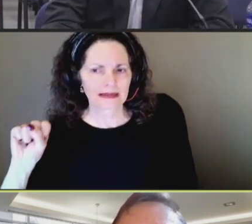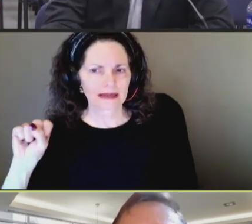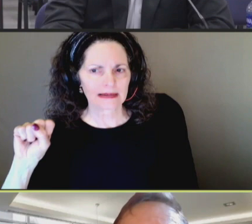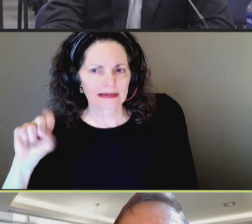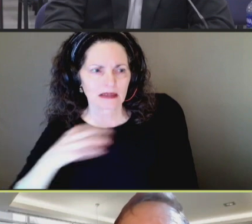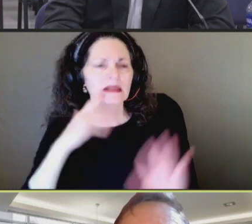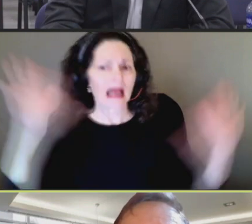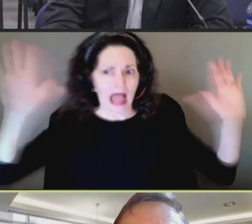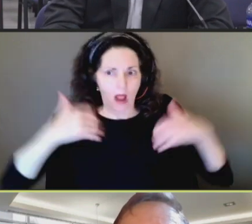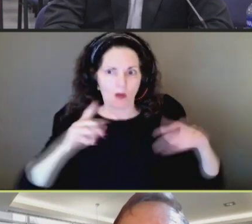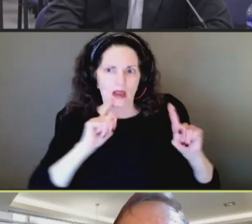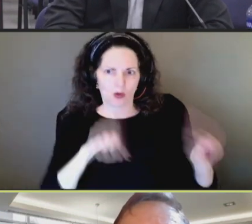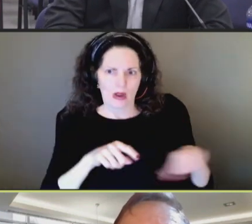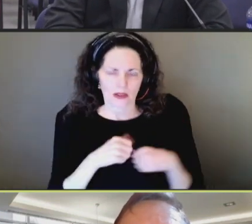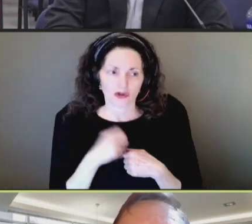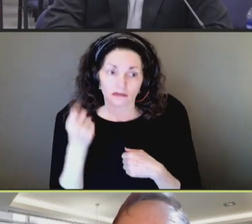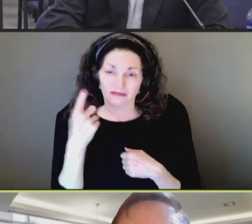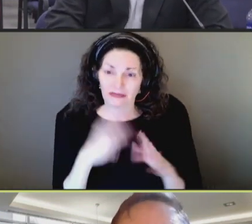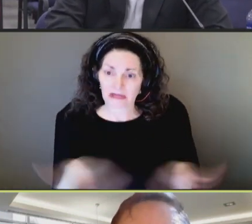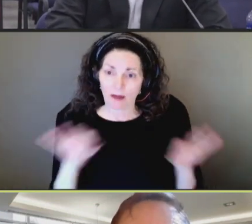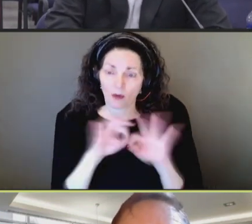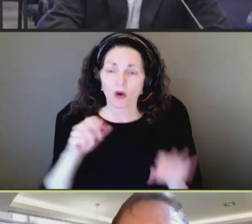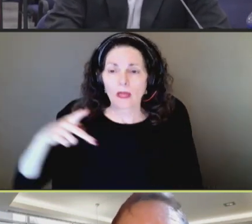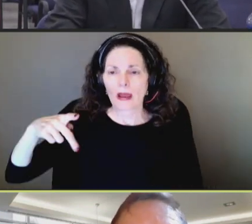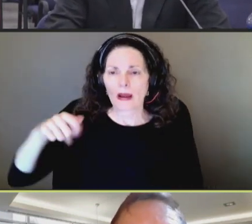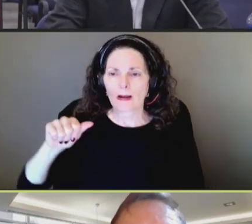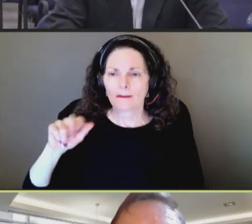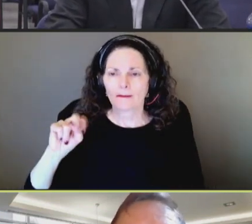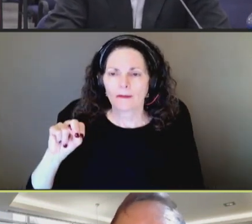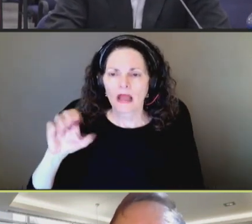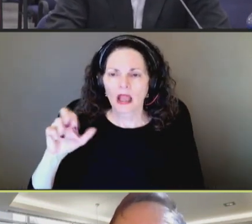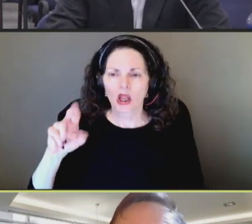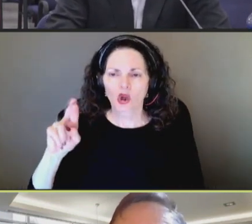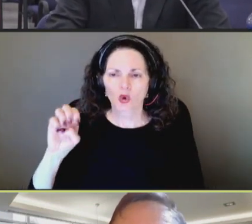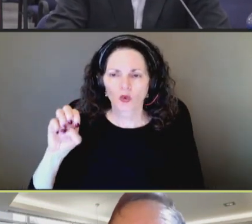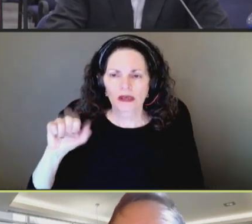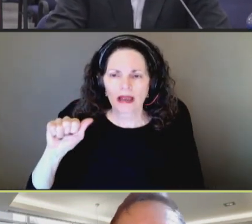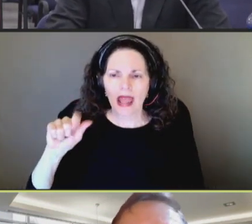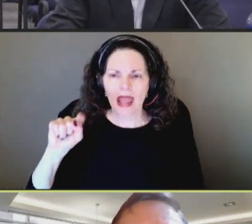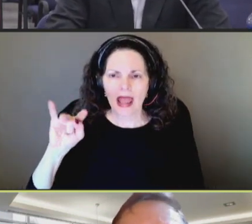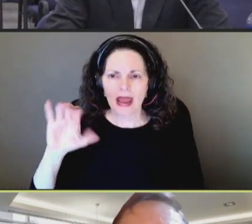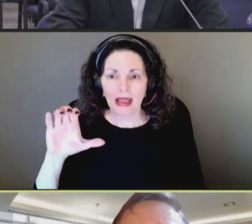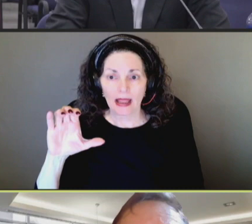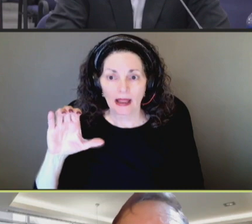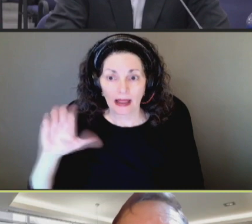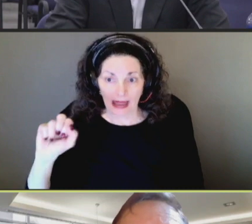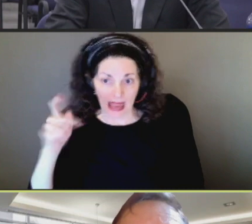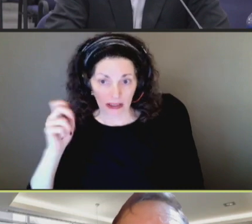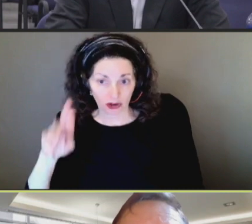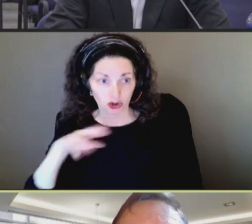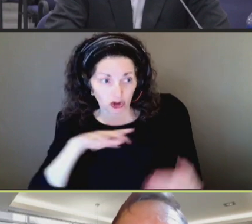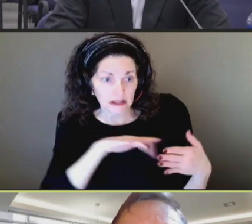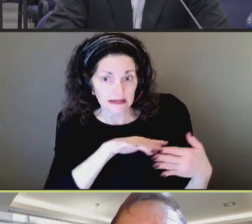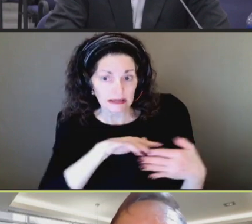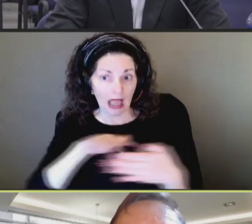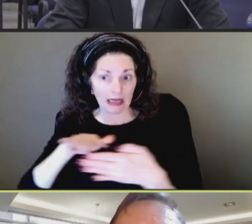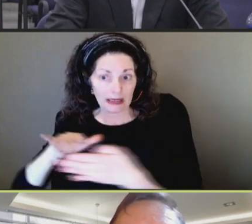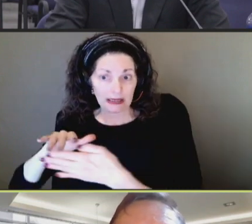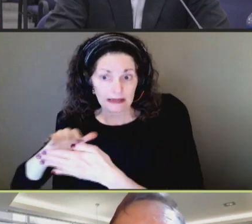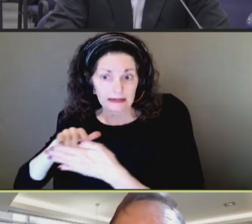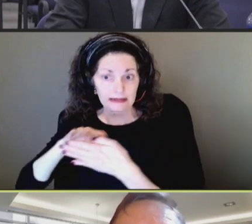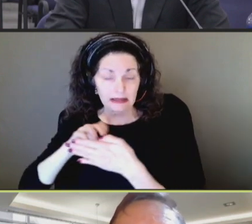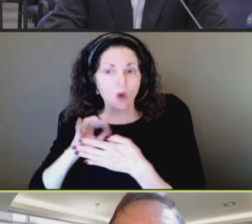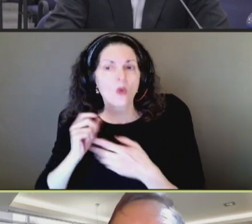that pancreatic cancer study has gone on to demonstrate that the longevity and persistence